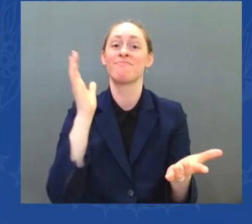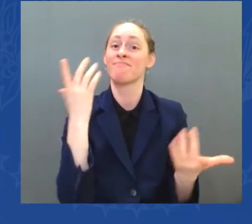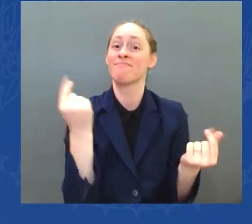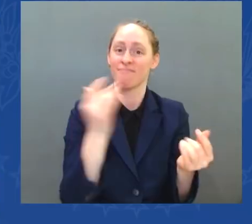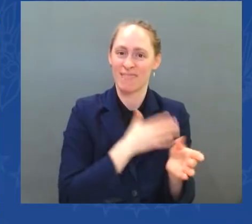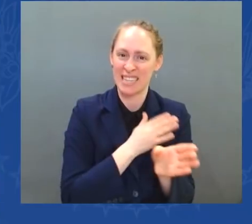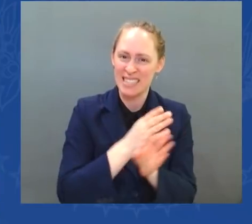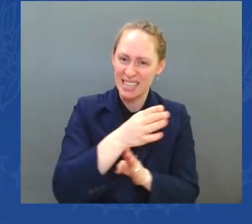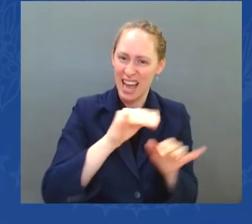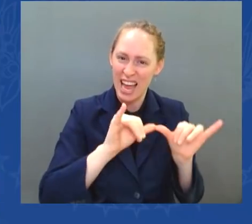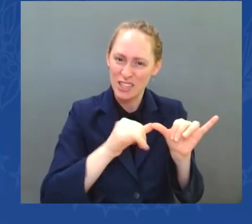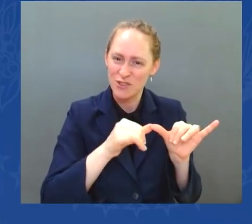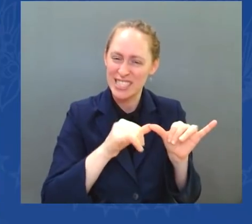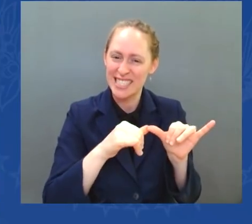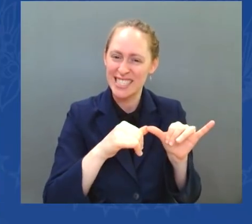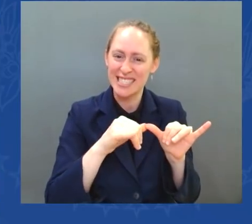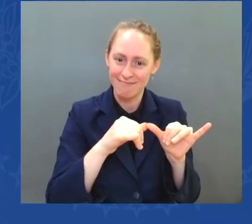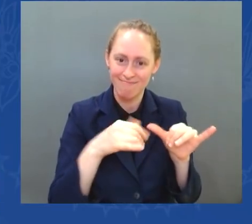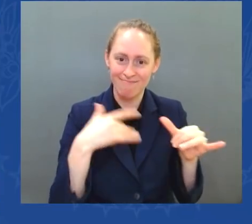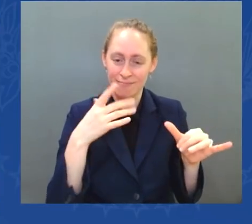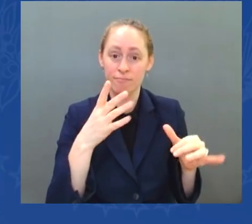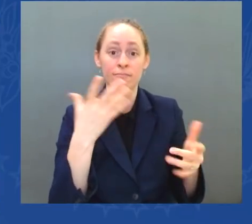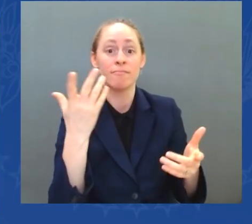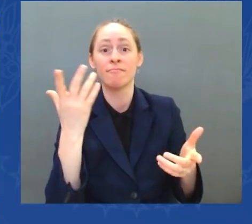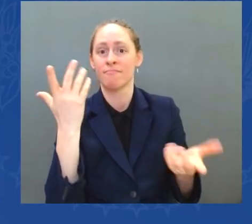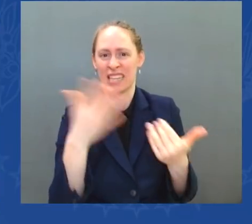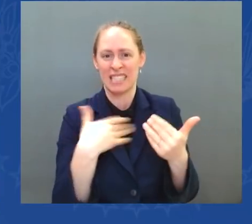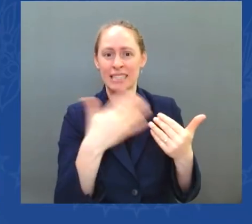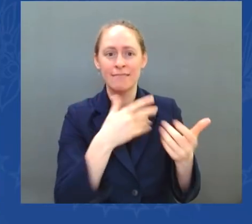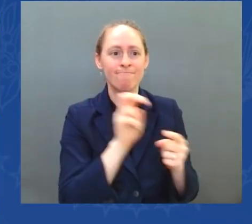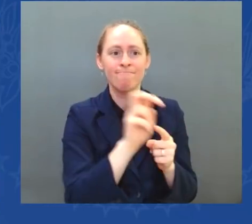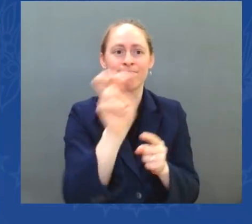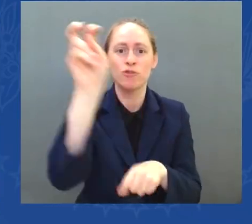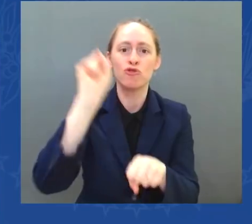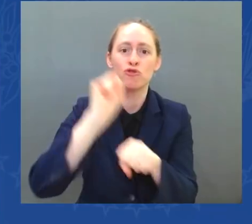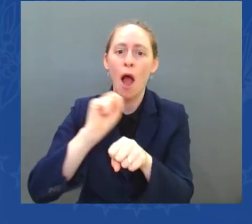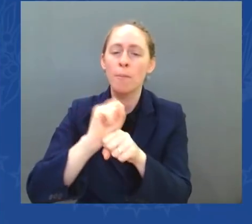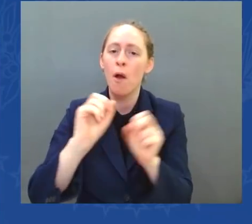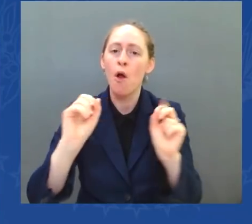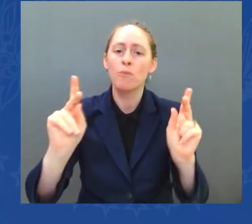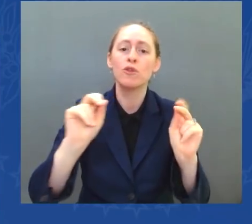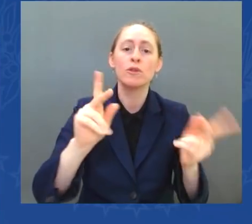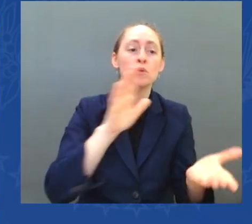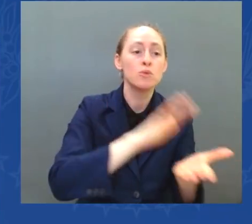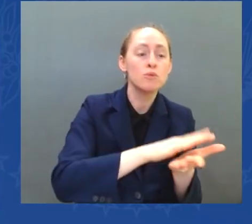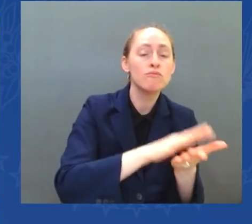There's always a need for problem solvers who can tackle the most difficult issues, including those involving the economy,